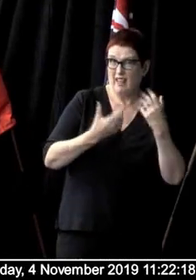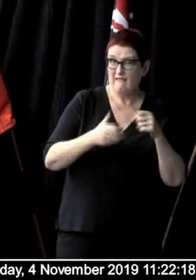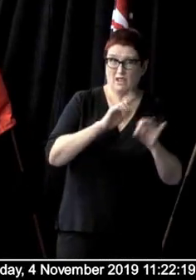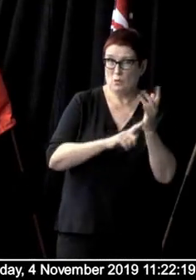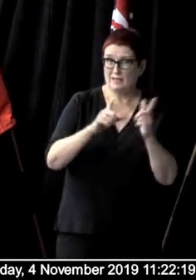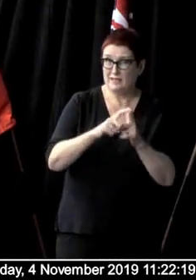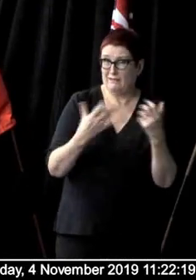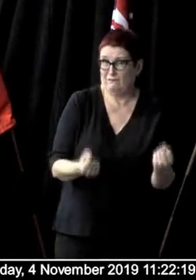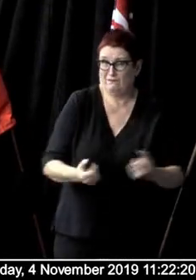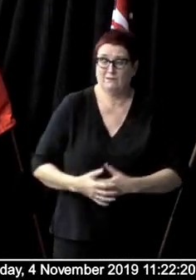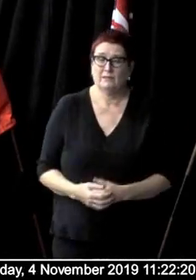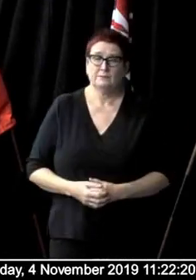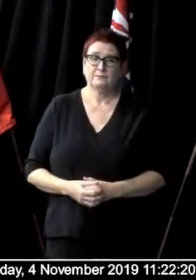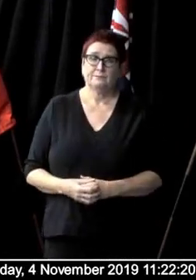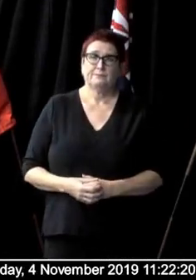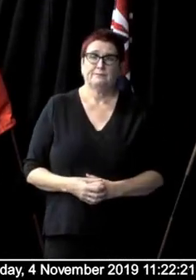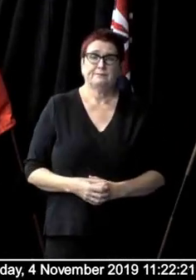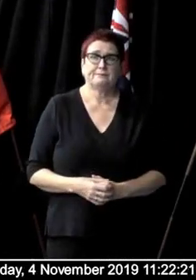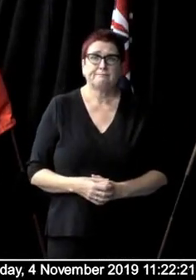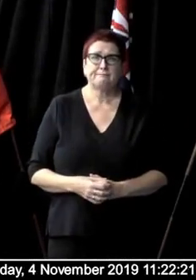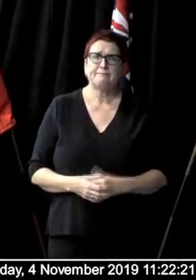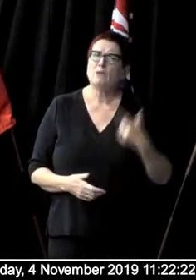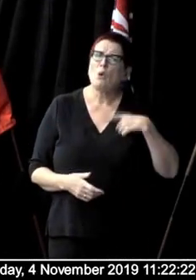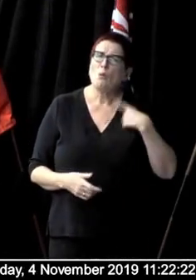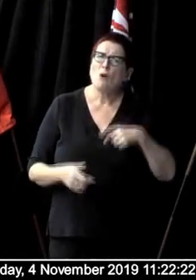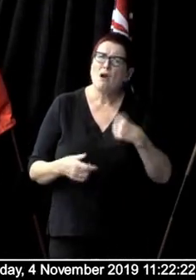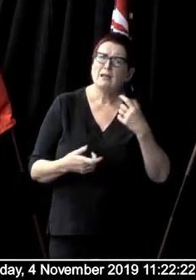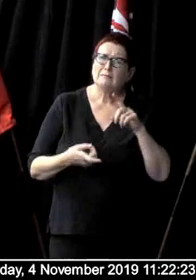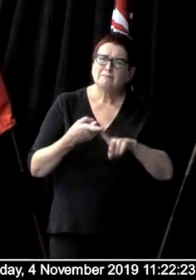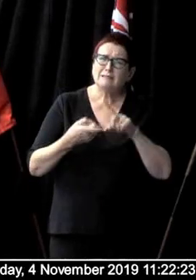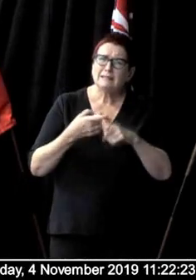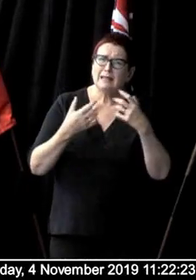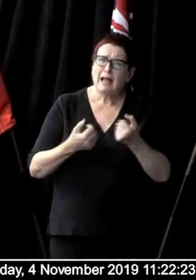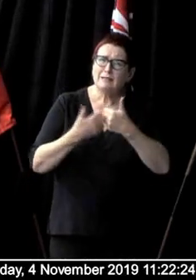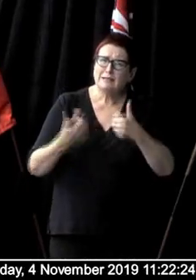Given that one explanation for the continued existence of those schools is to